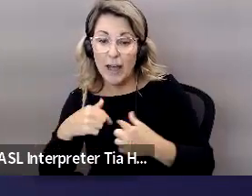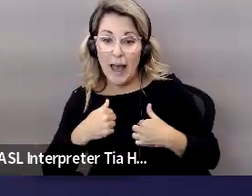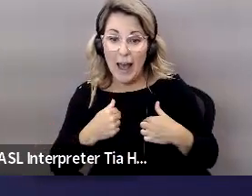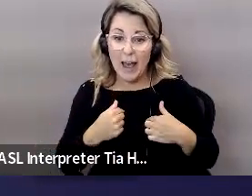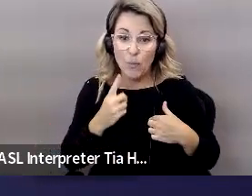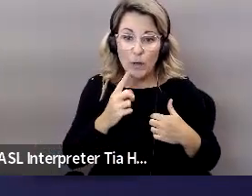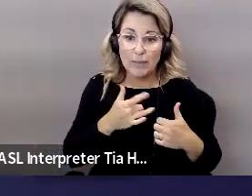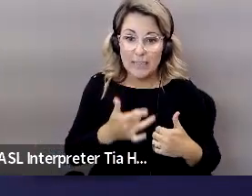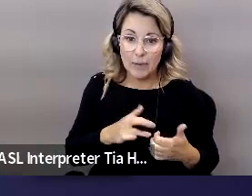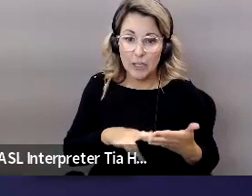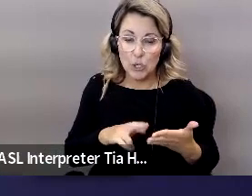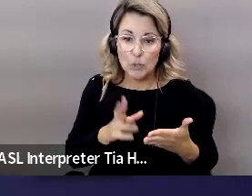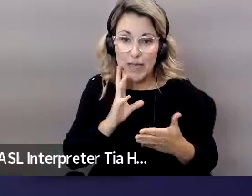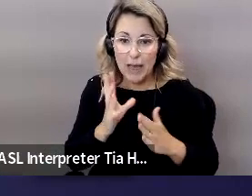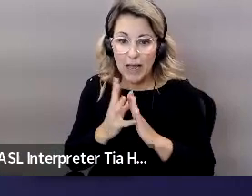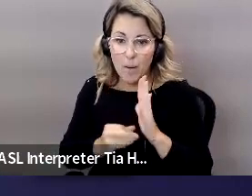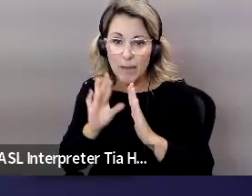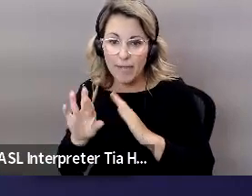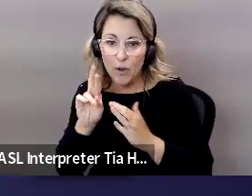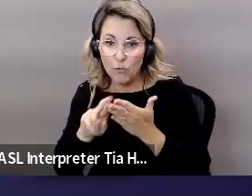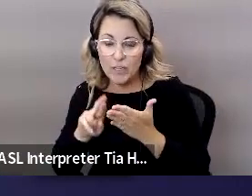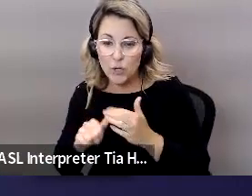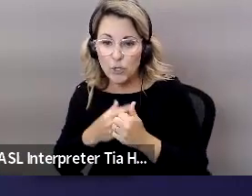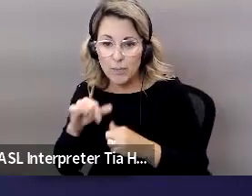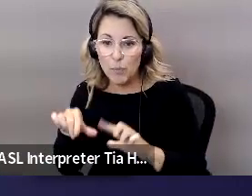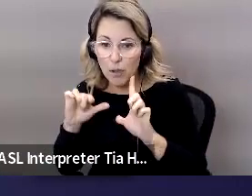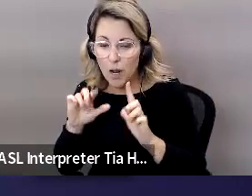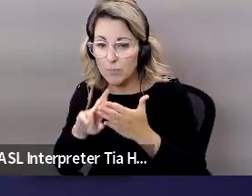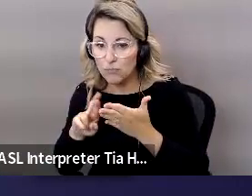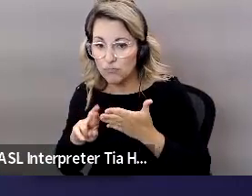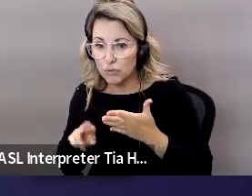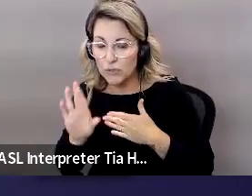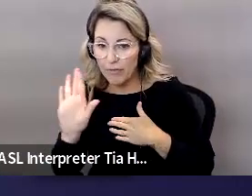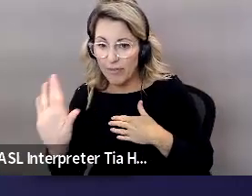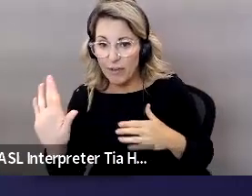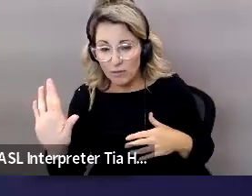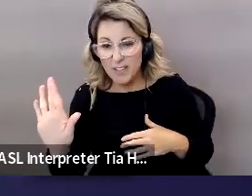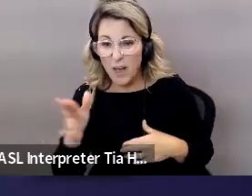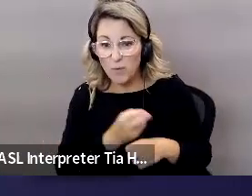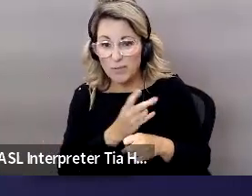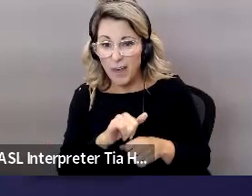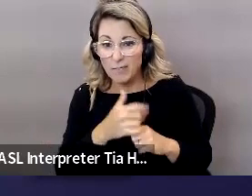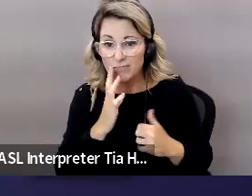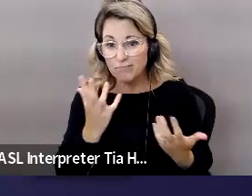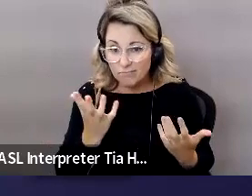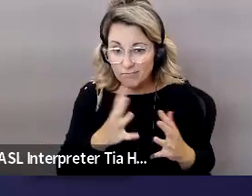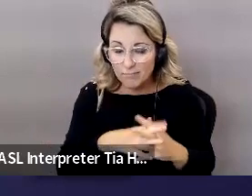they use as seminal studies. And something else. Dr. Rumrill: No, that's great. Federal agencies